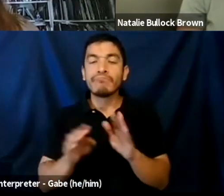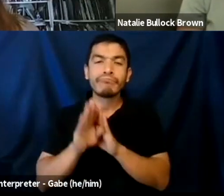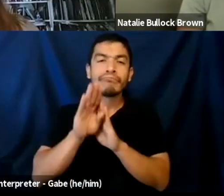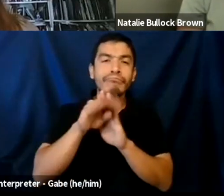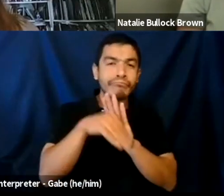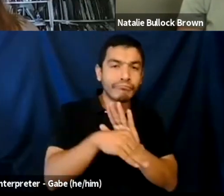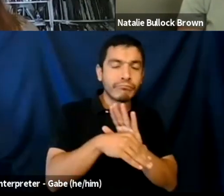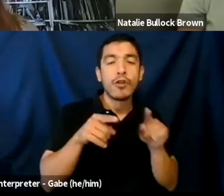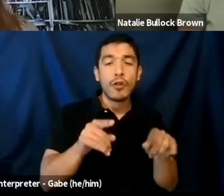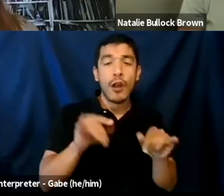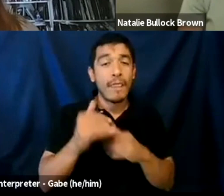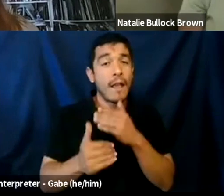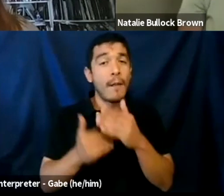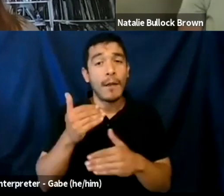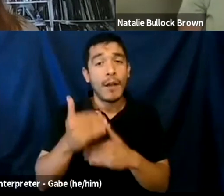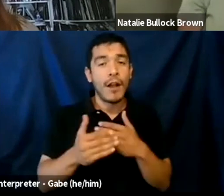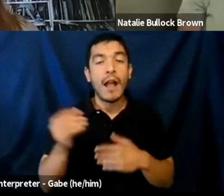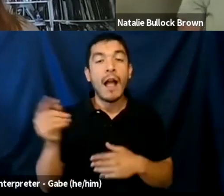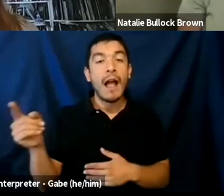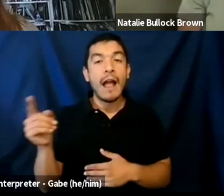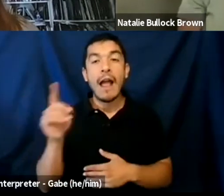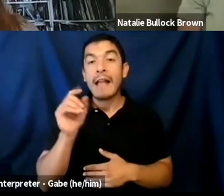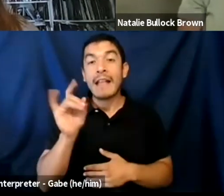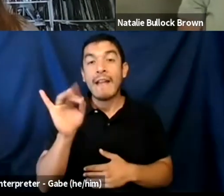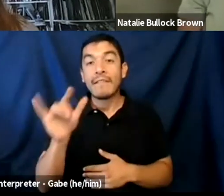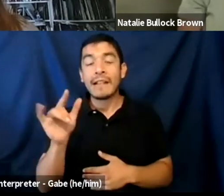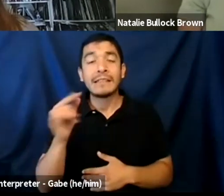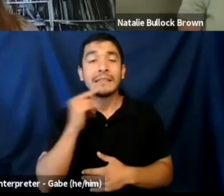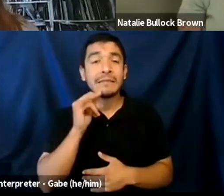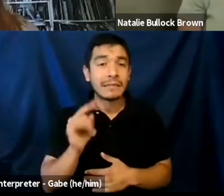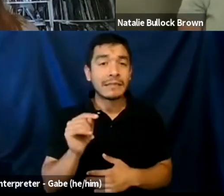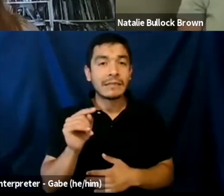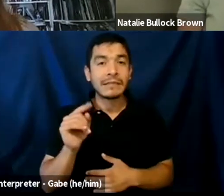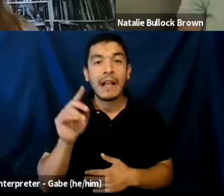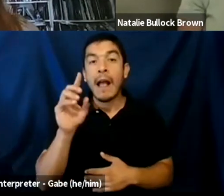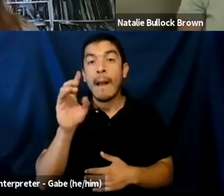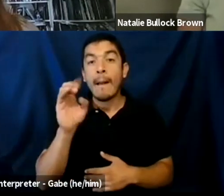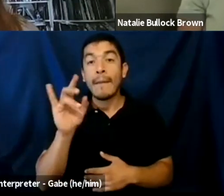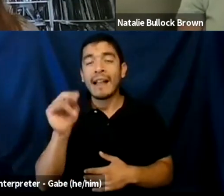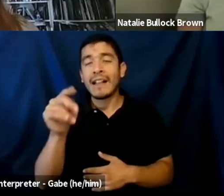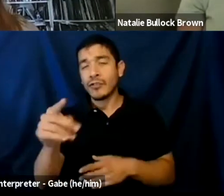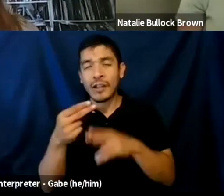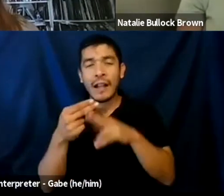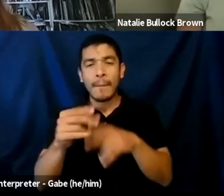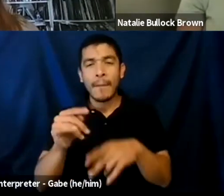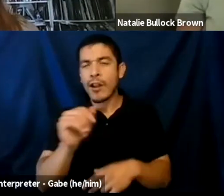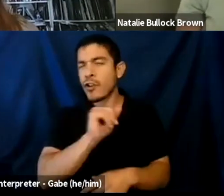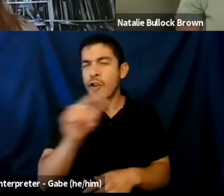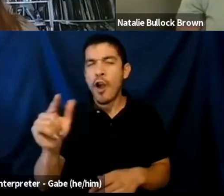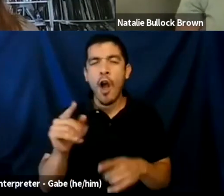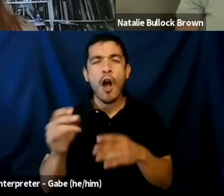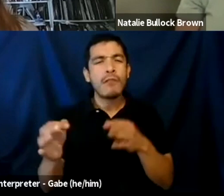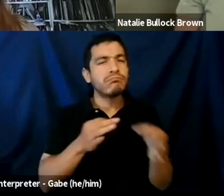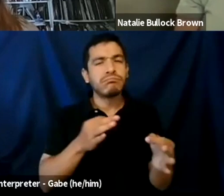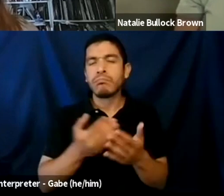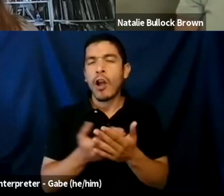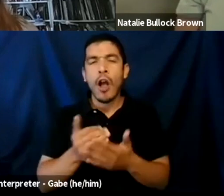and you know, Sherizaan named it, Daffodil named it, Belkis you are naming it. You all are naming all the things that I personally experienced, right?